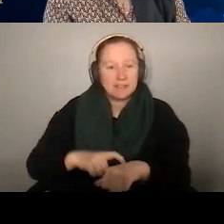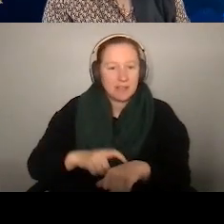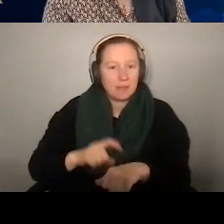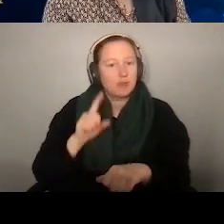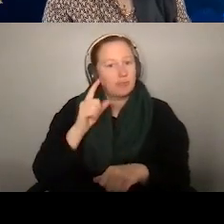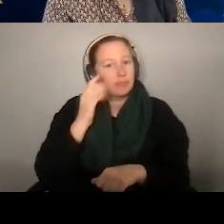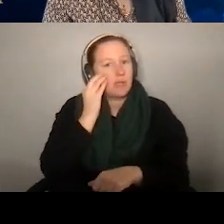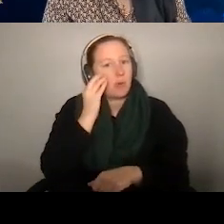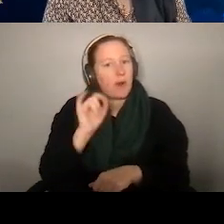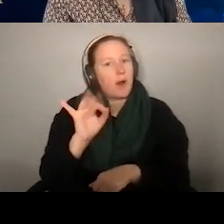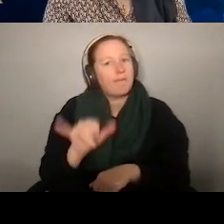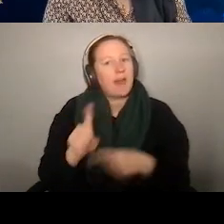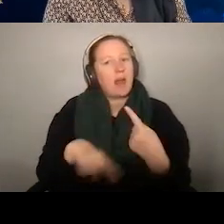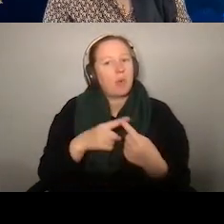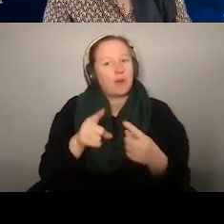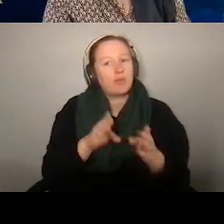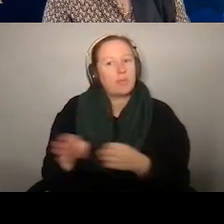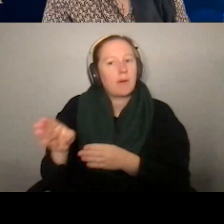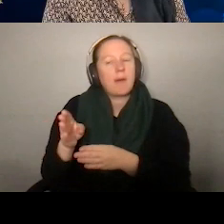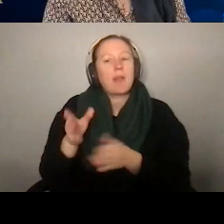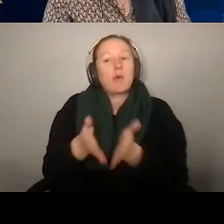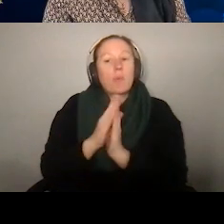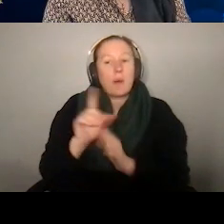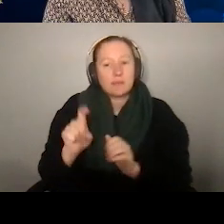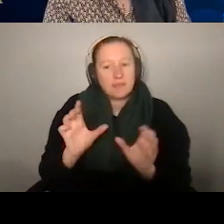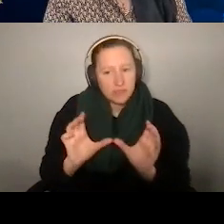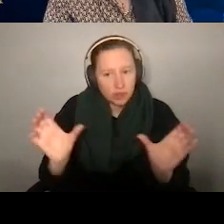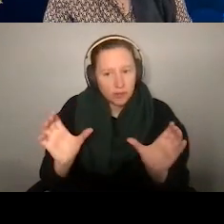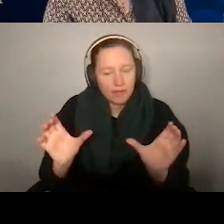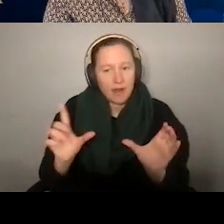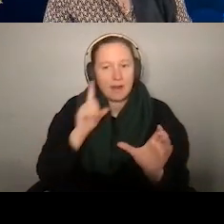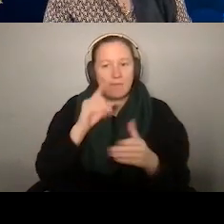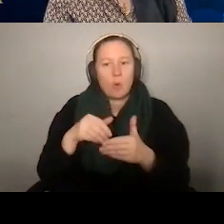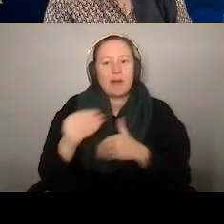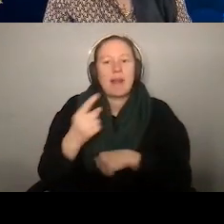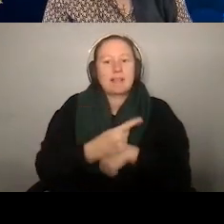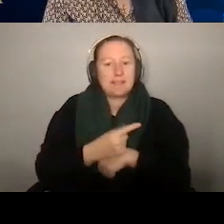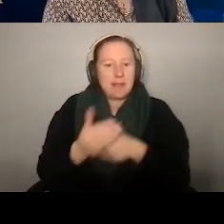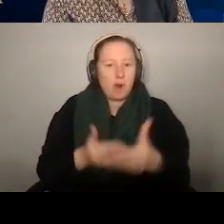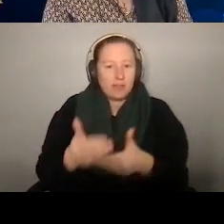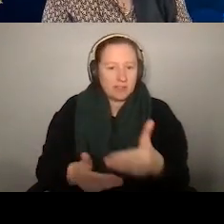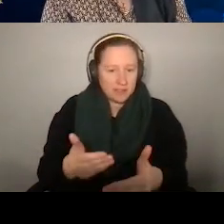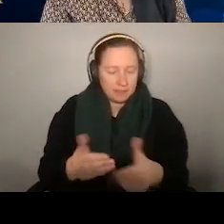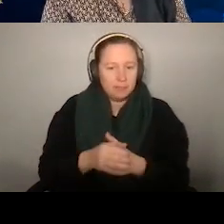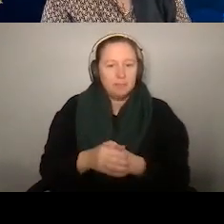The requests must be certified to be scheduled for next-day processing. The following business day